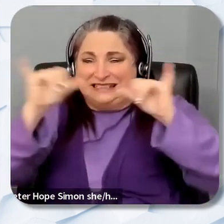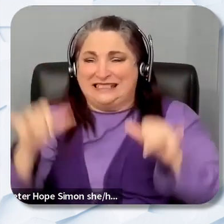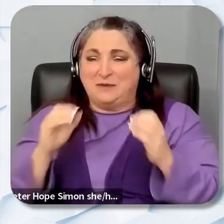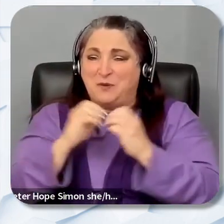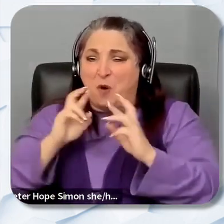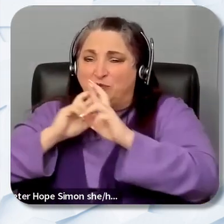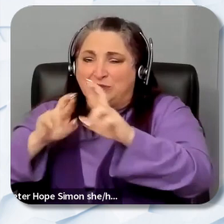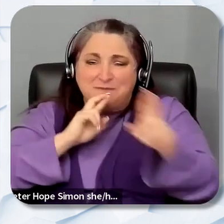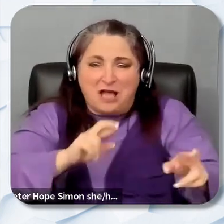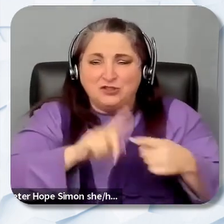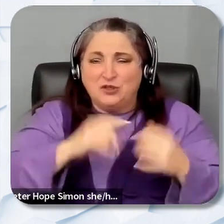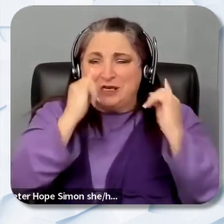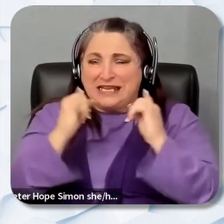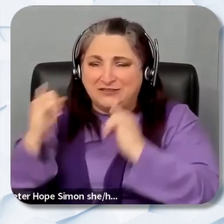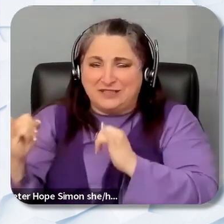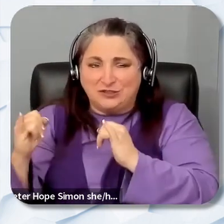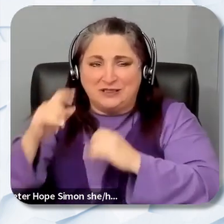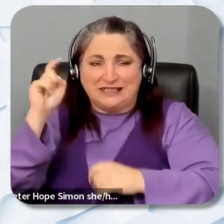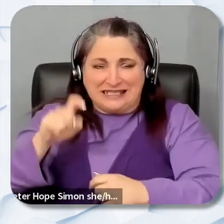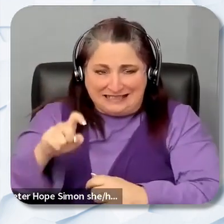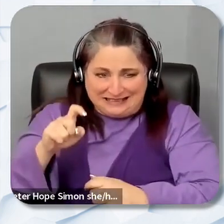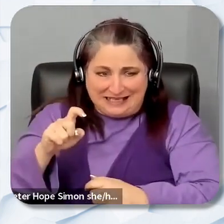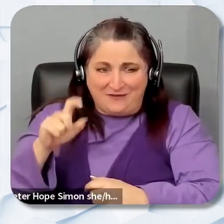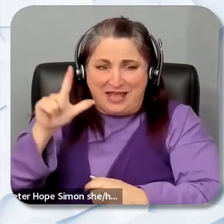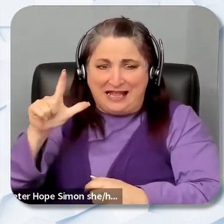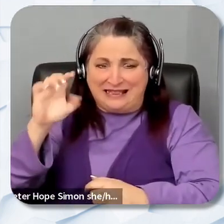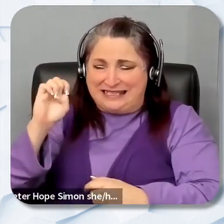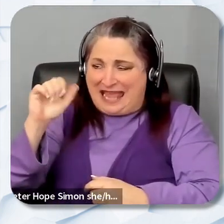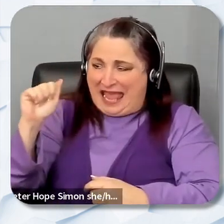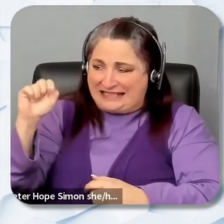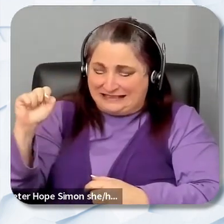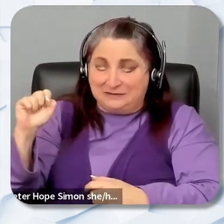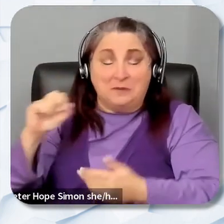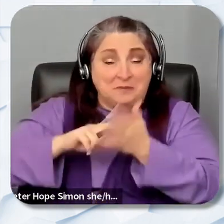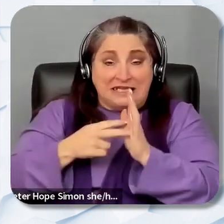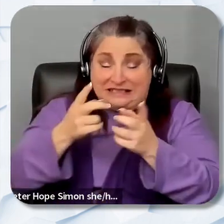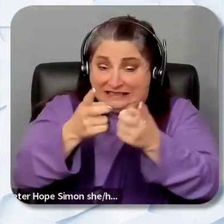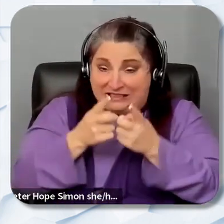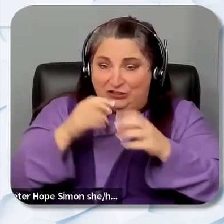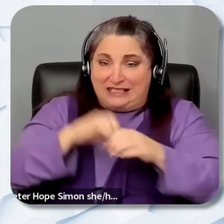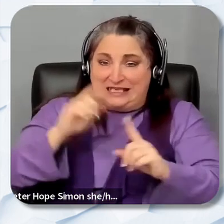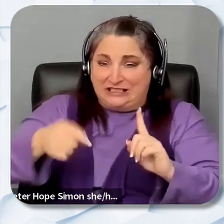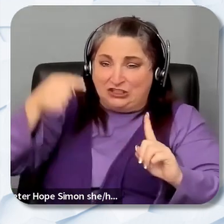individual needs of LEAs. What that means is that districts who are in Targeted will